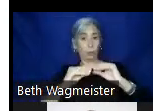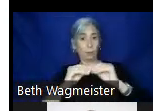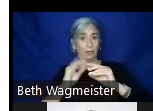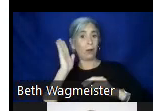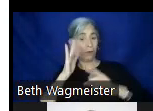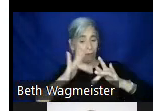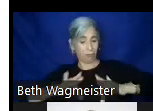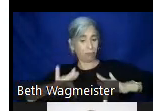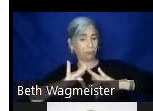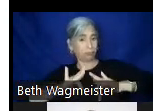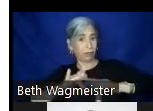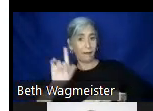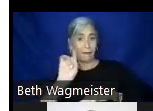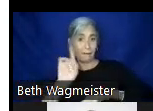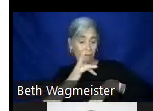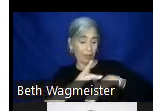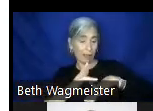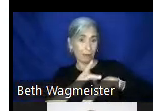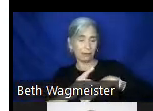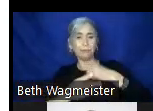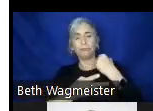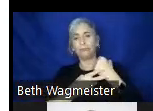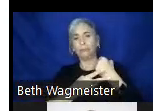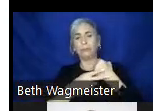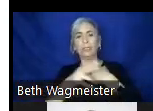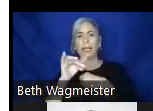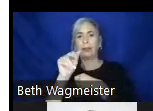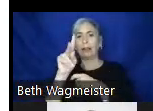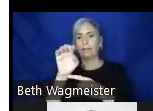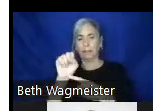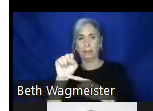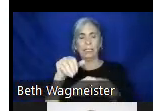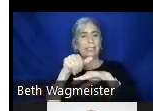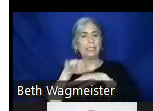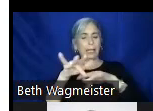and available in our webinar archives and we'll send out a copy of the recording and presentation